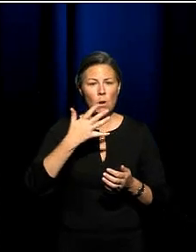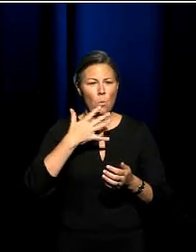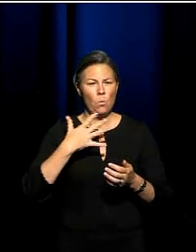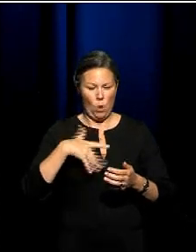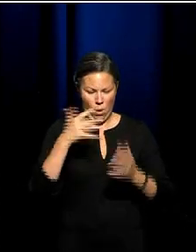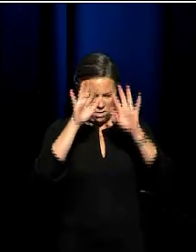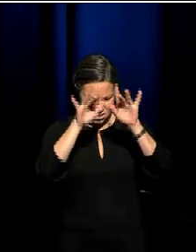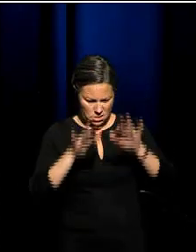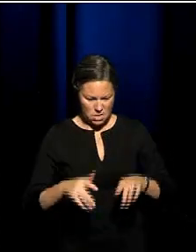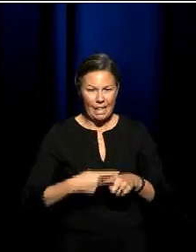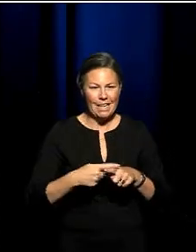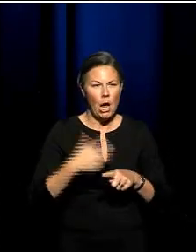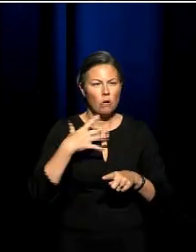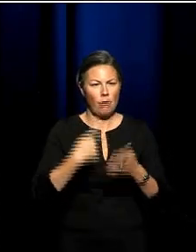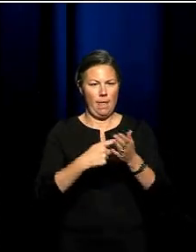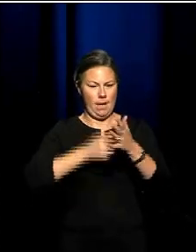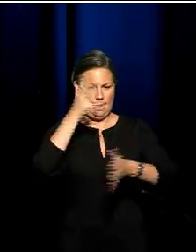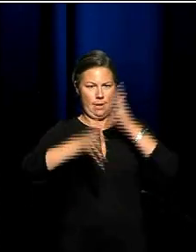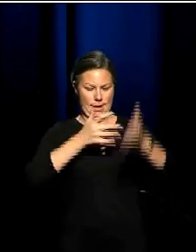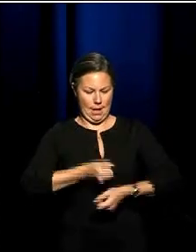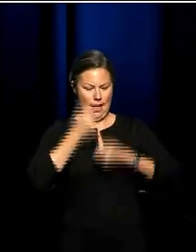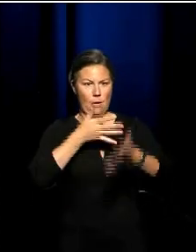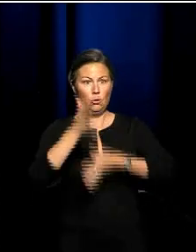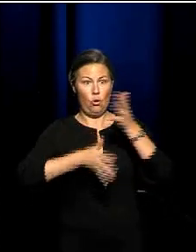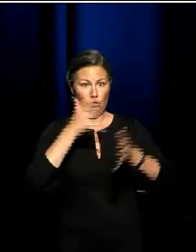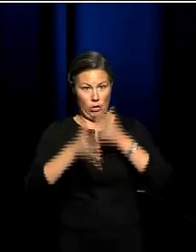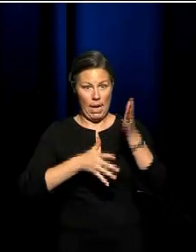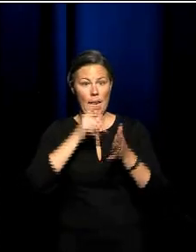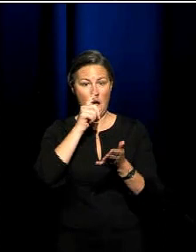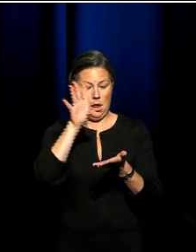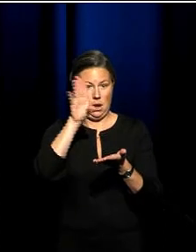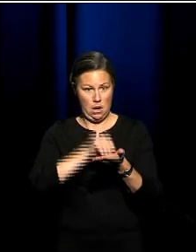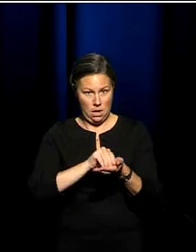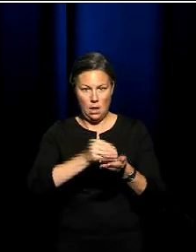comfortable with. The strategy will also guide how we, Counsel Assisting run the